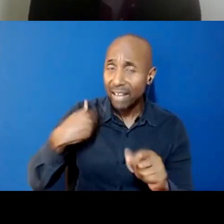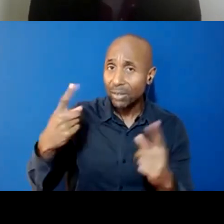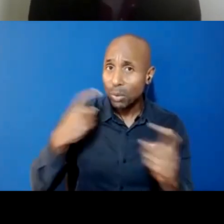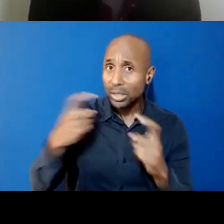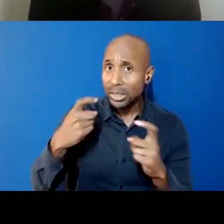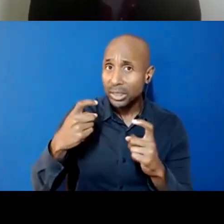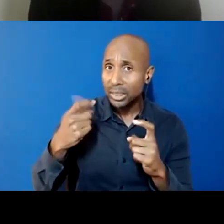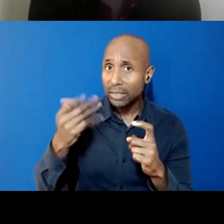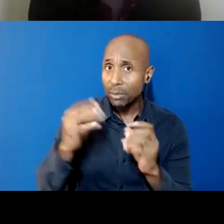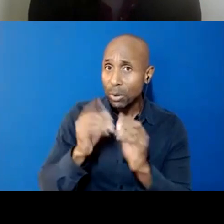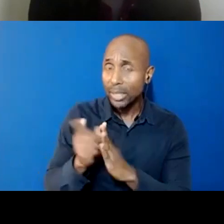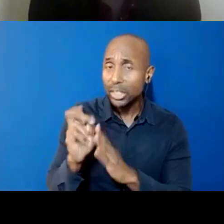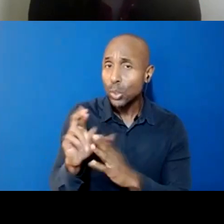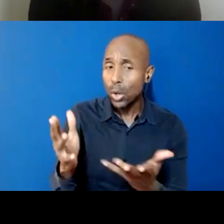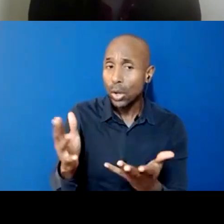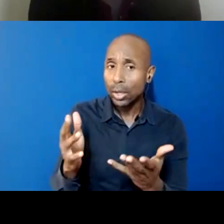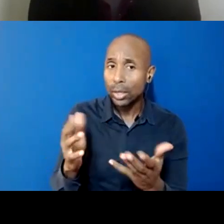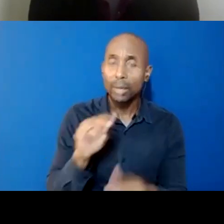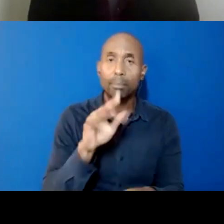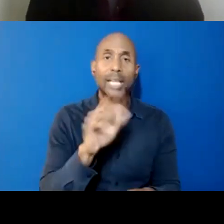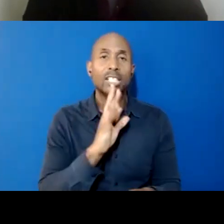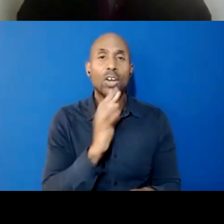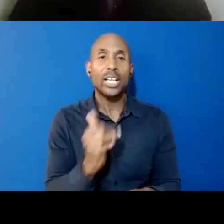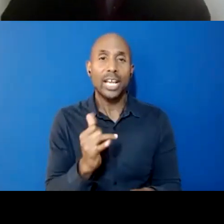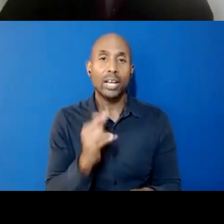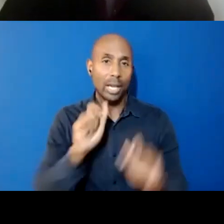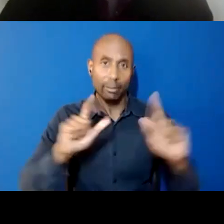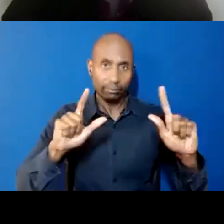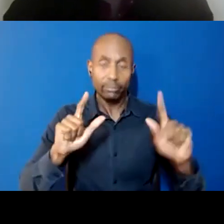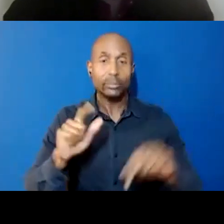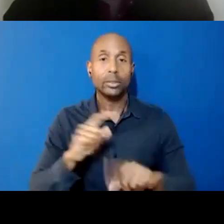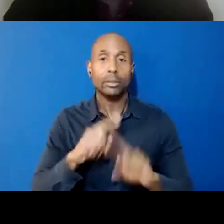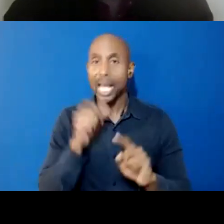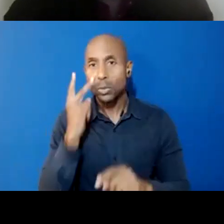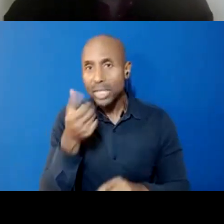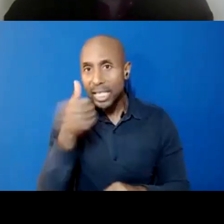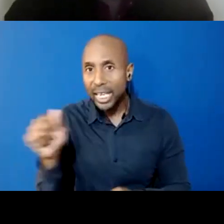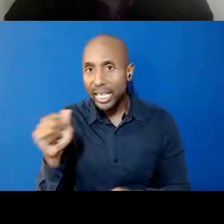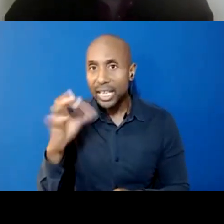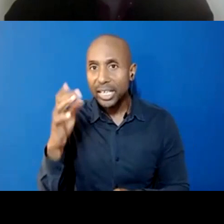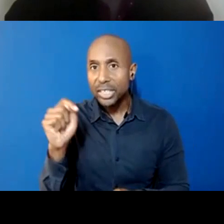I don't see any questions that have come in, but we can pause or one